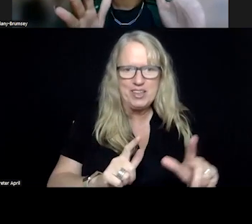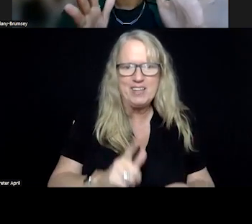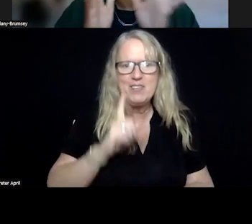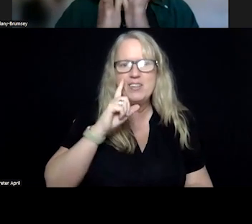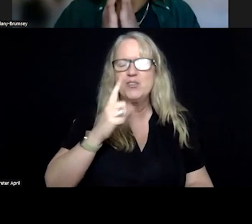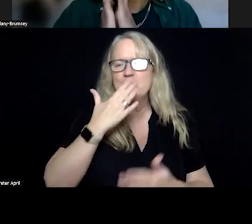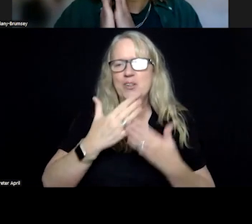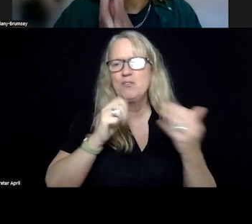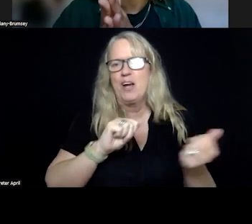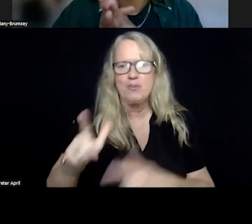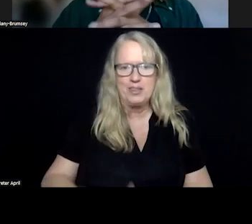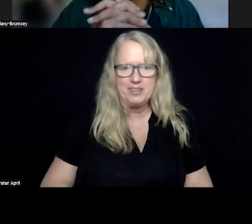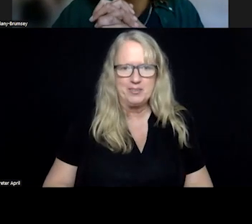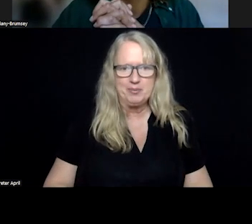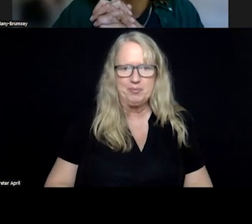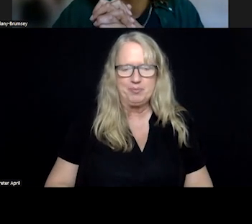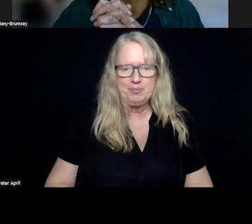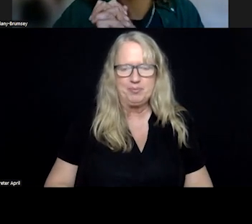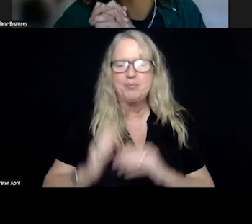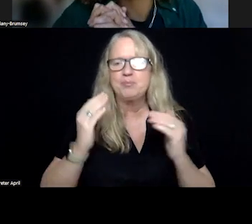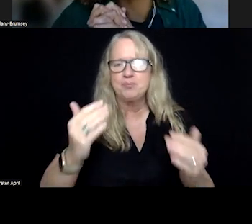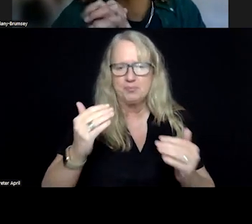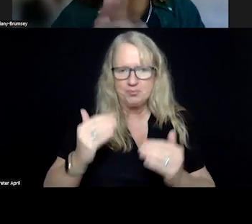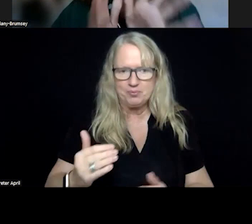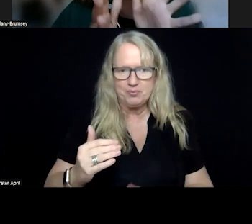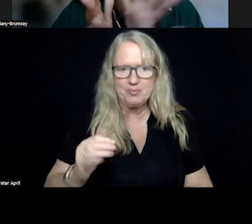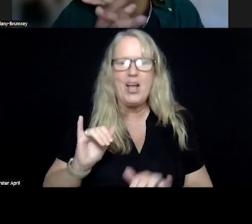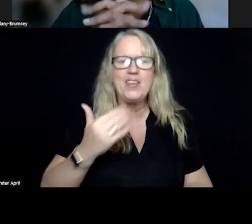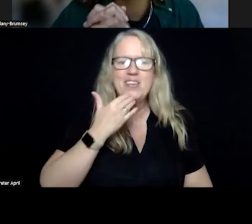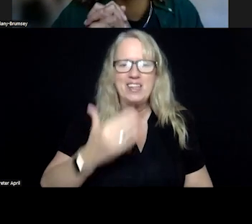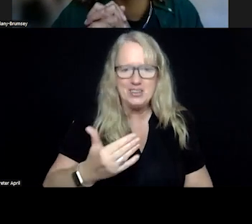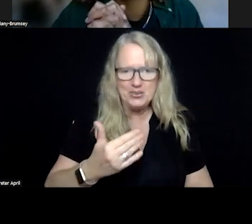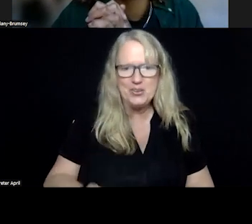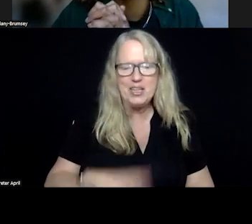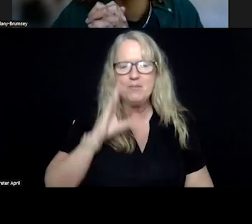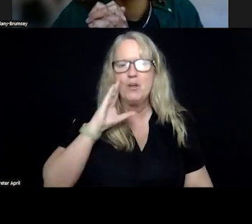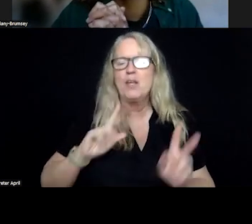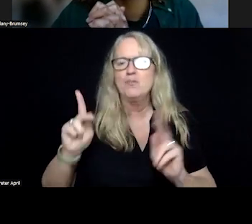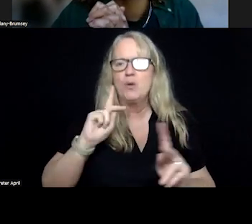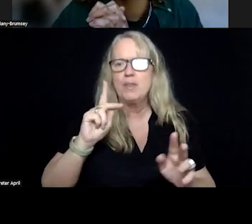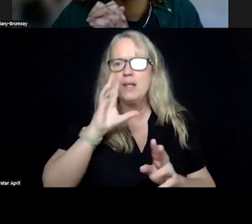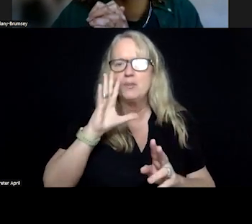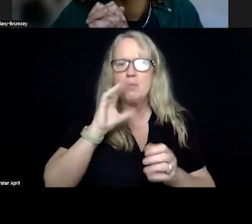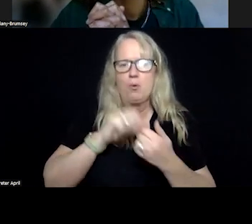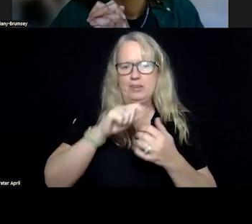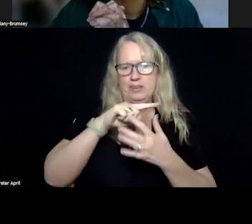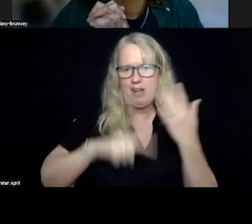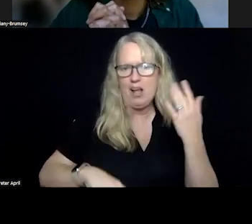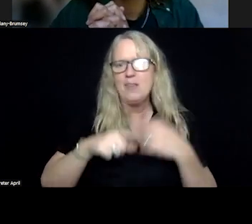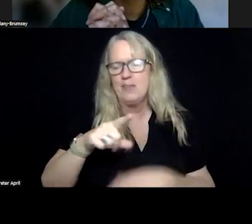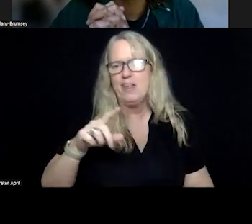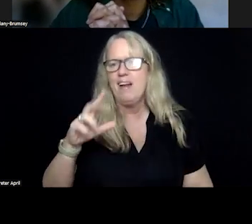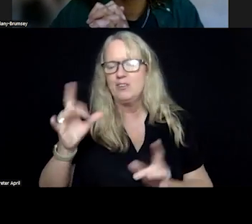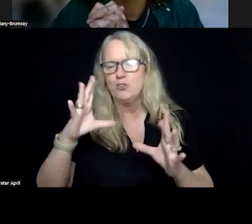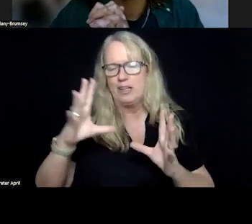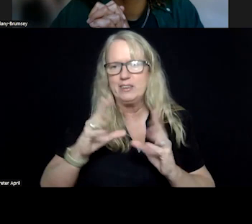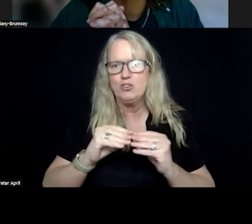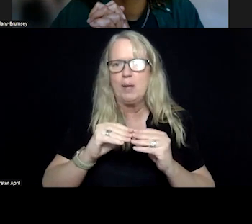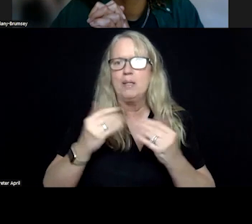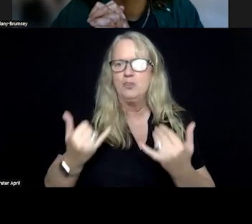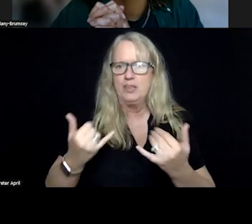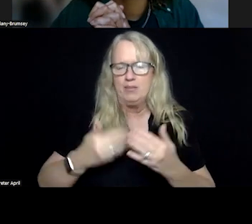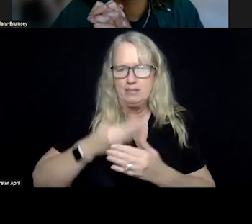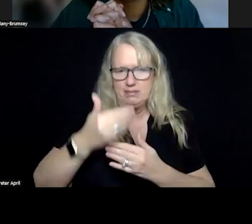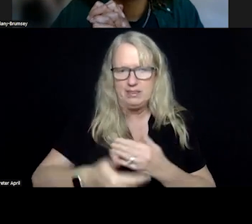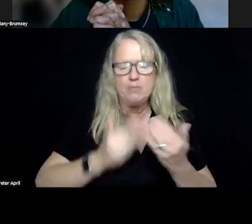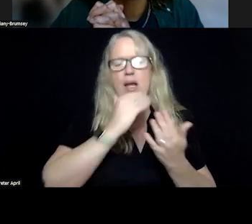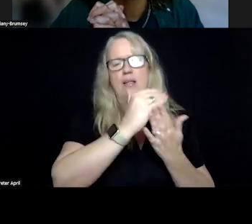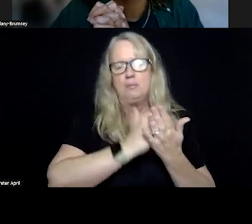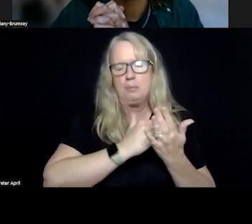NOW -- WHO IS WHO IS ON THE CRISIS JAM. AND THEN WE HAVE THE LIST OF NEWS ITEMS.